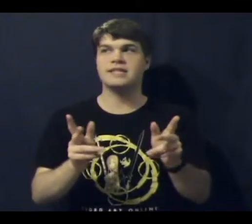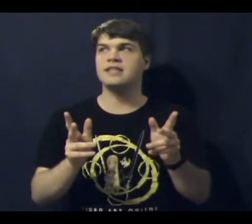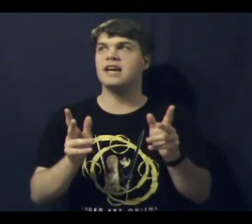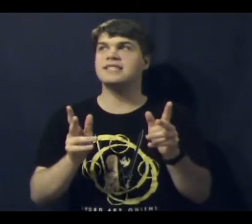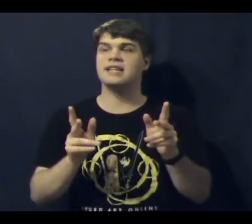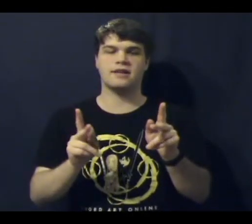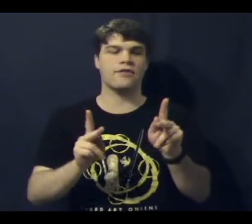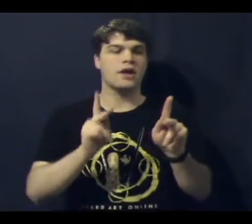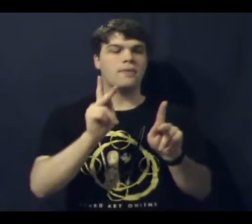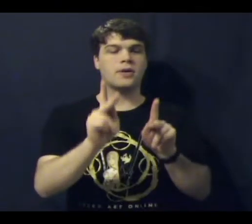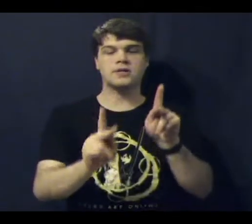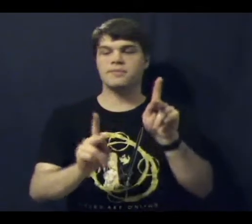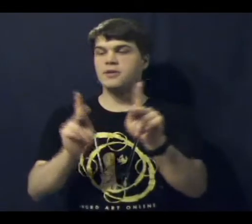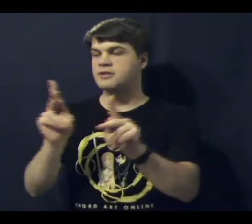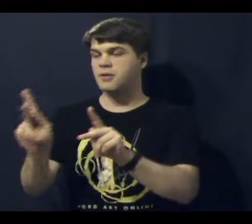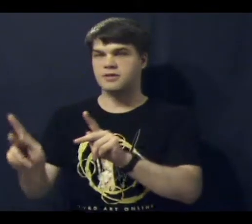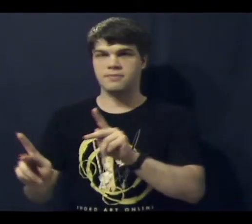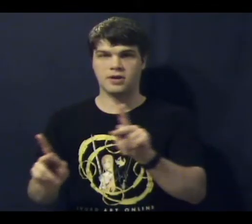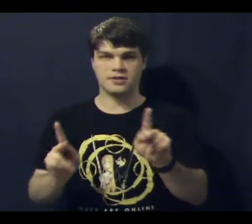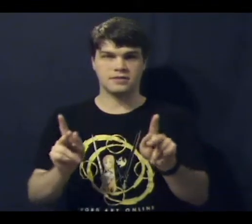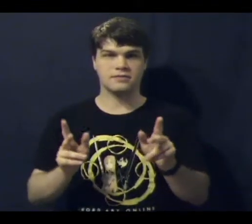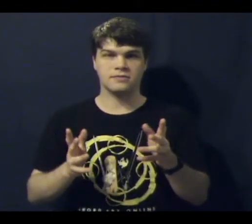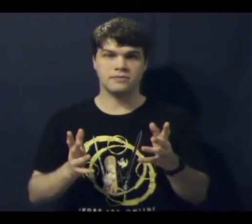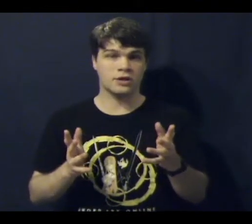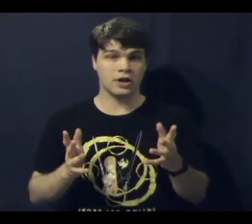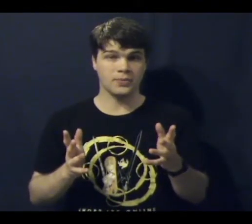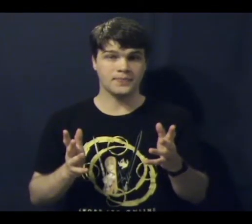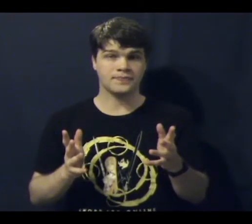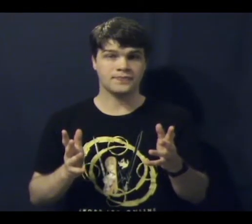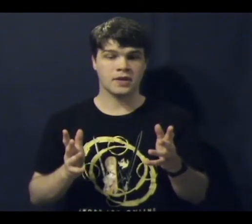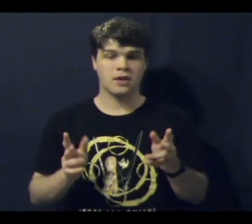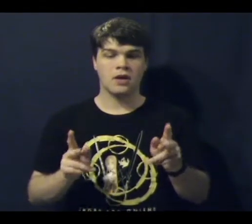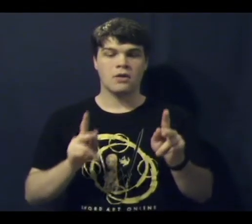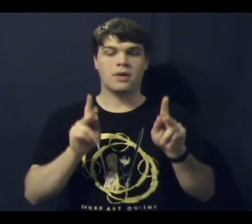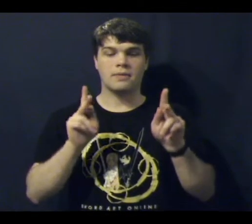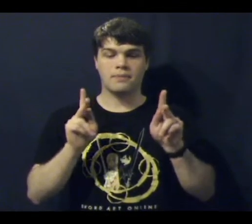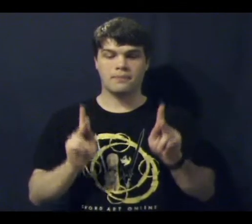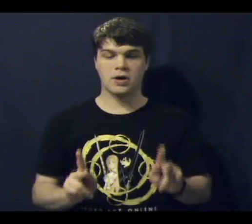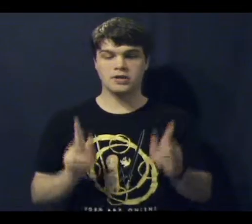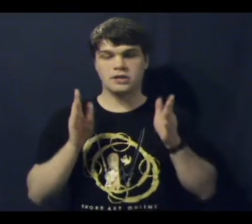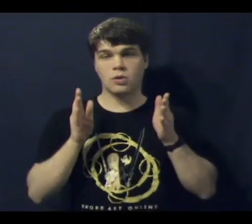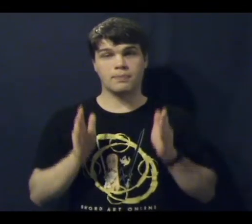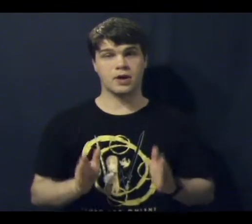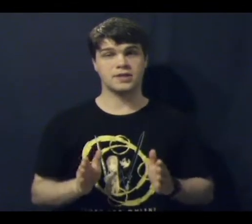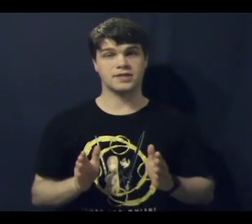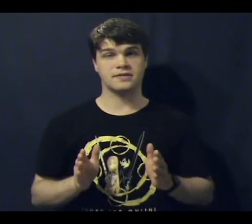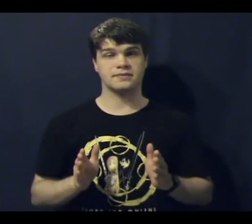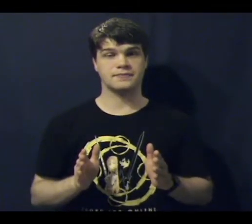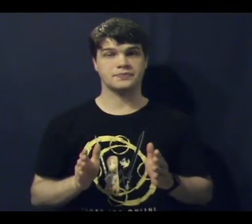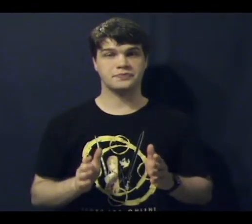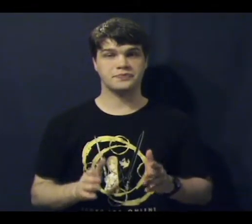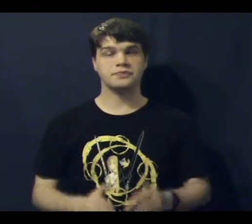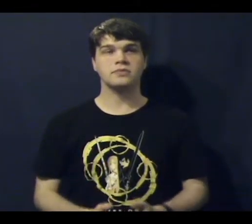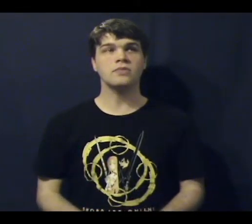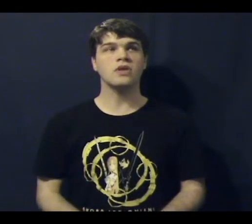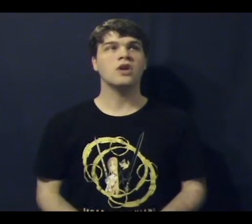it's the idea of person, person, person, person. You know? But, person or person.